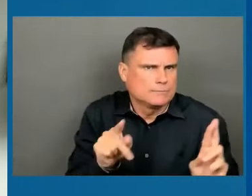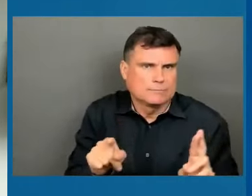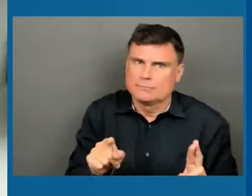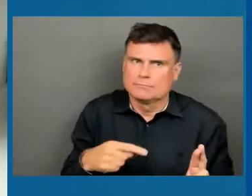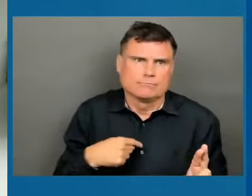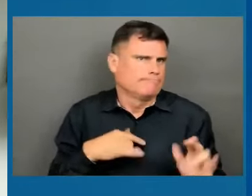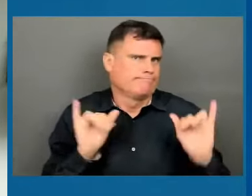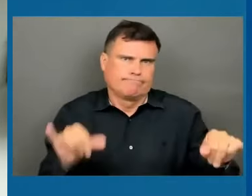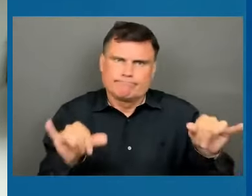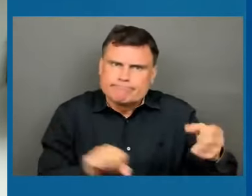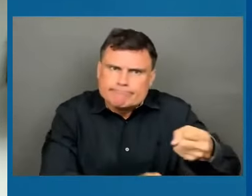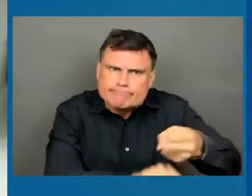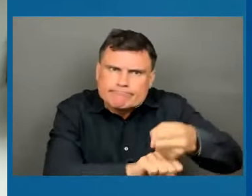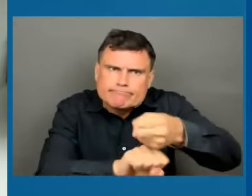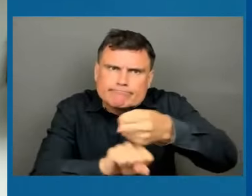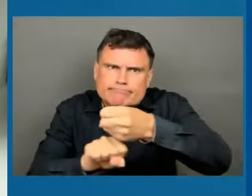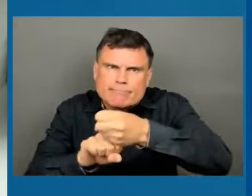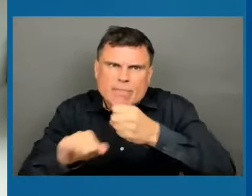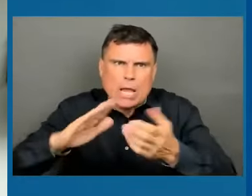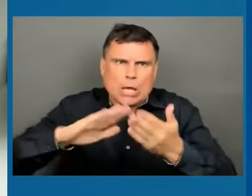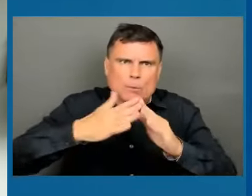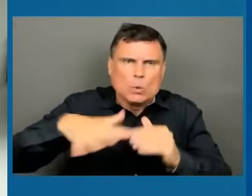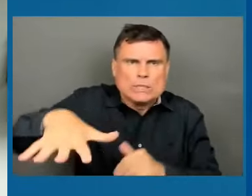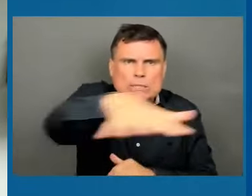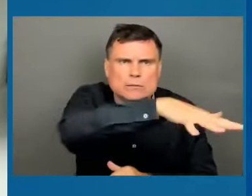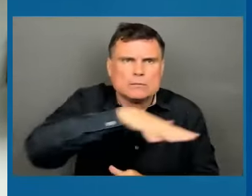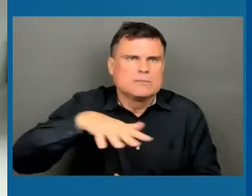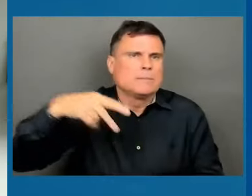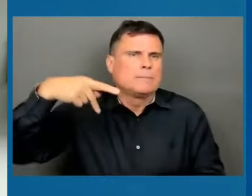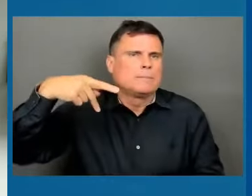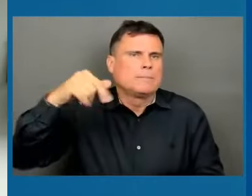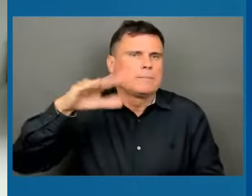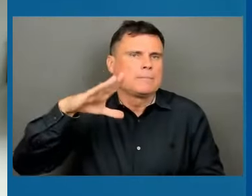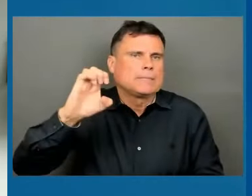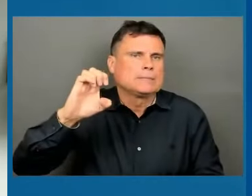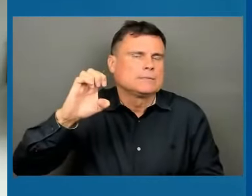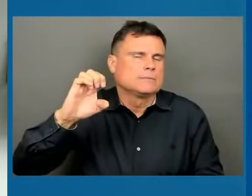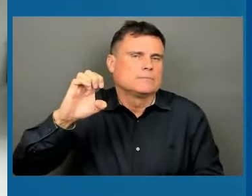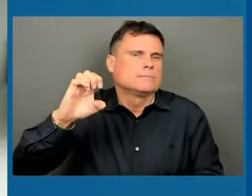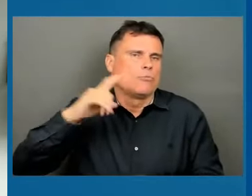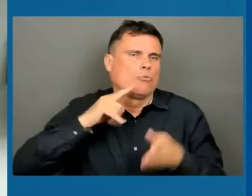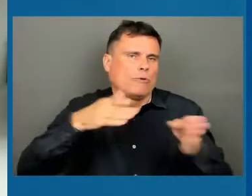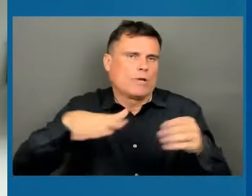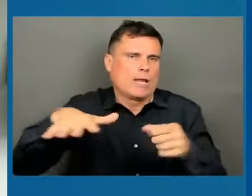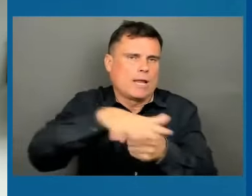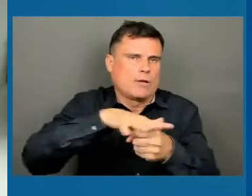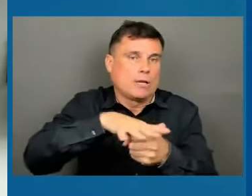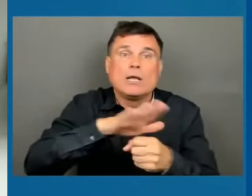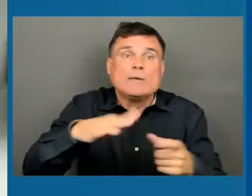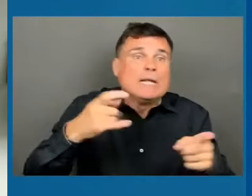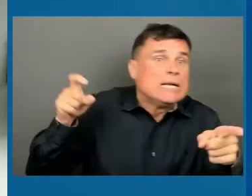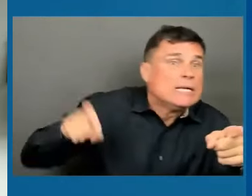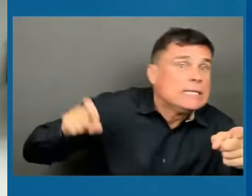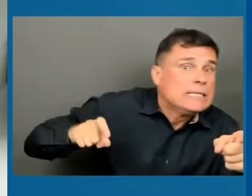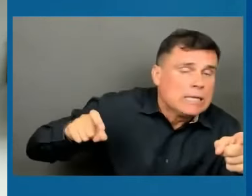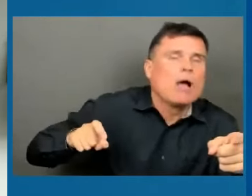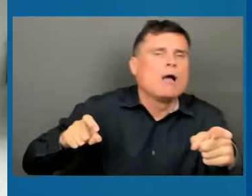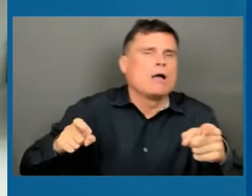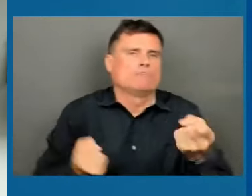can follow up with specifics there in regards to the flood